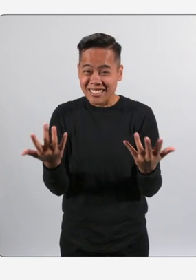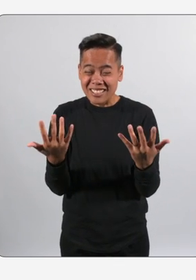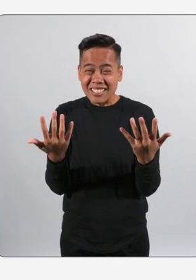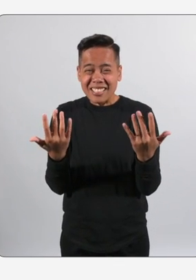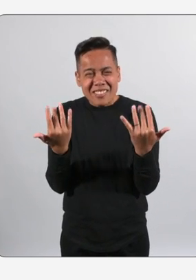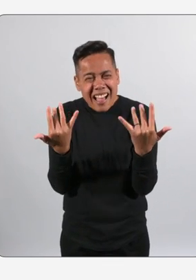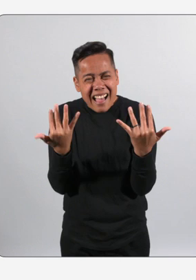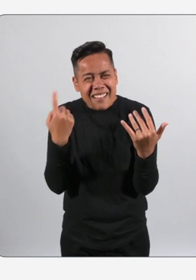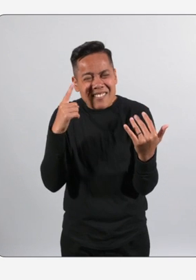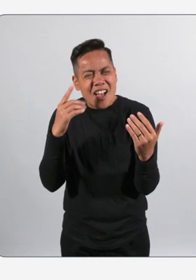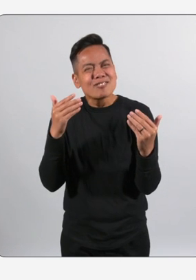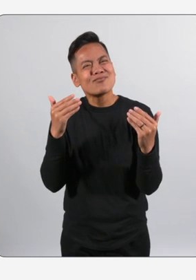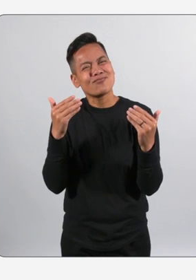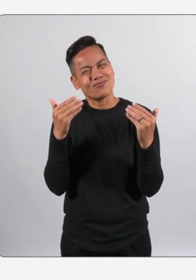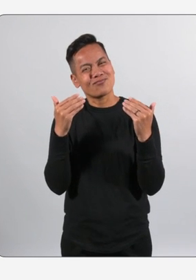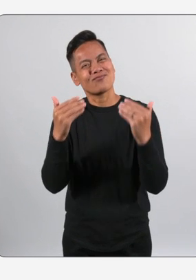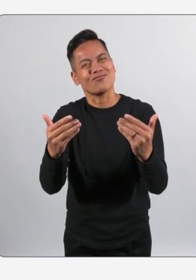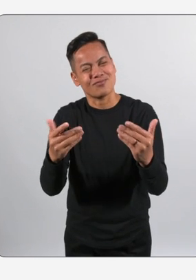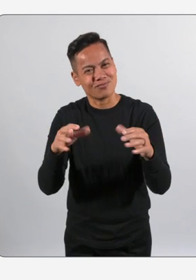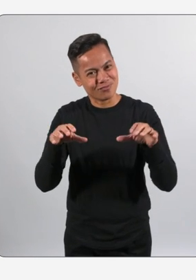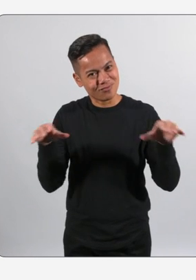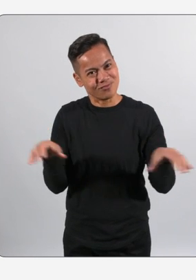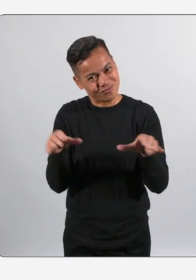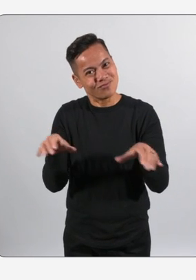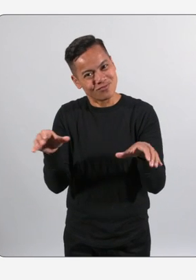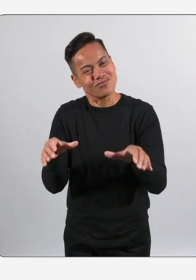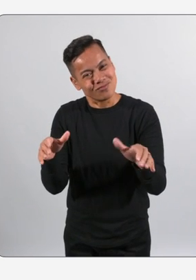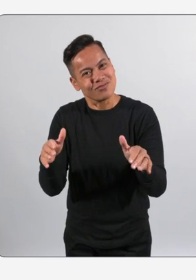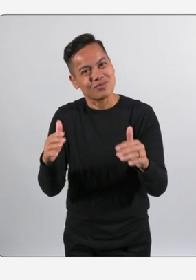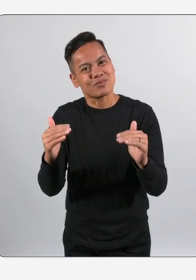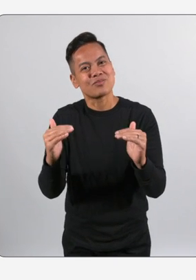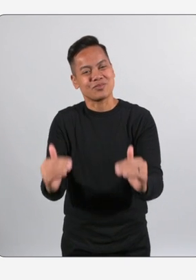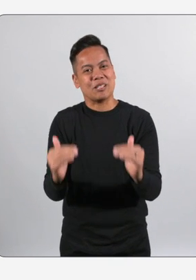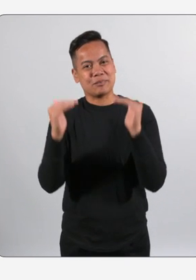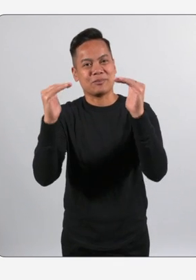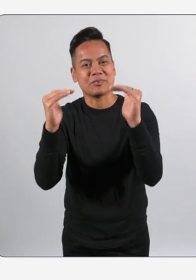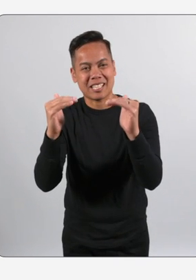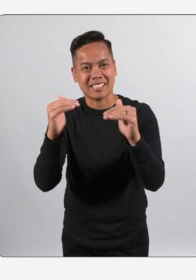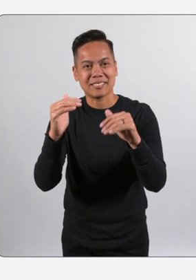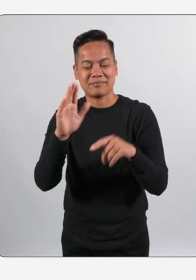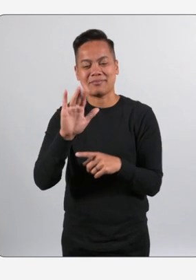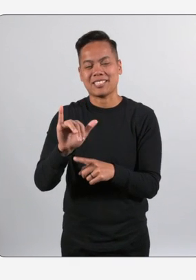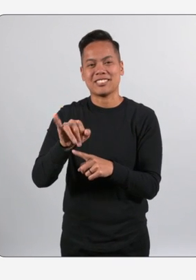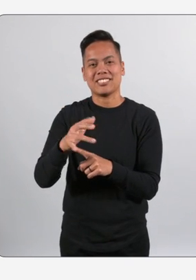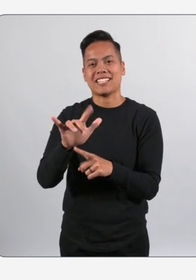You have five weeks left! Please, please make sure you do so by July 1st.